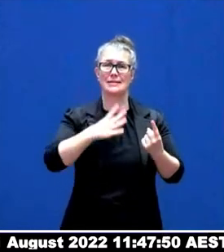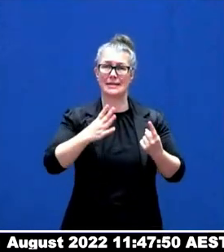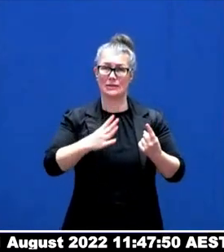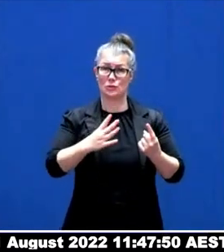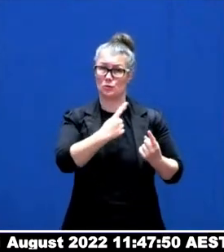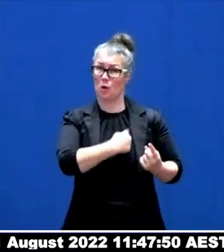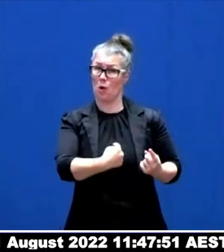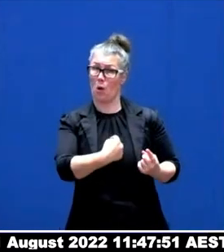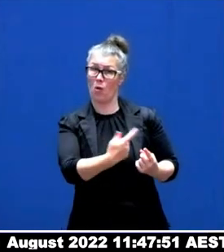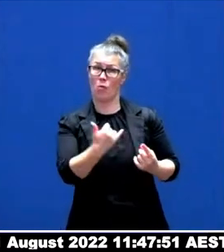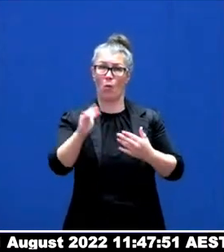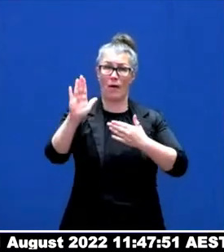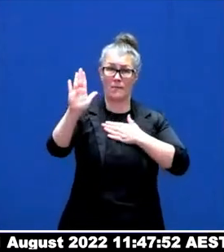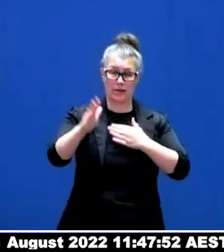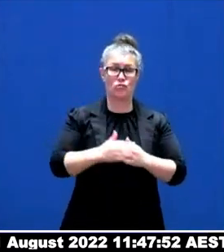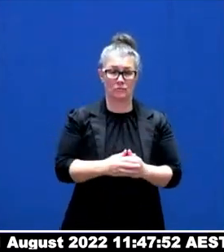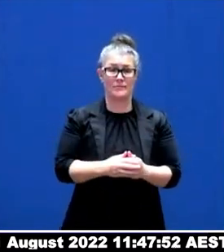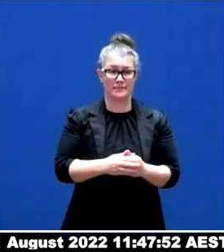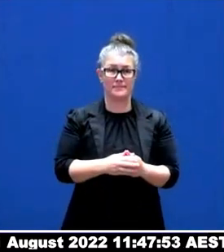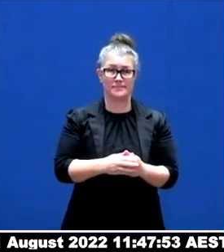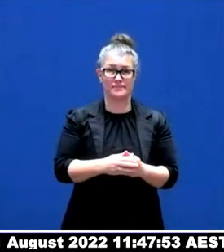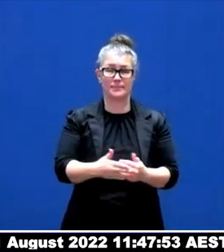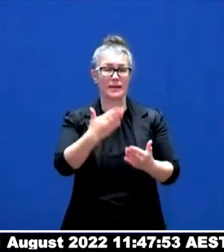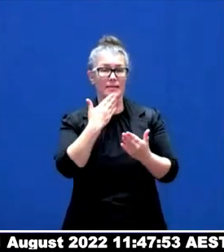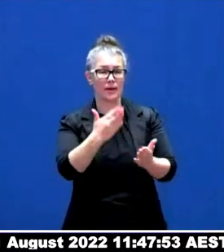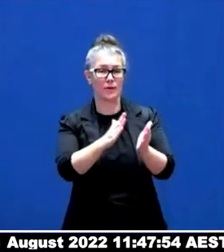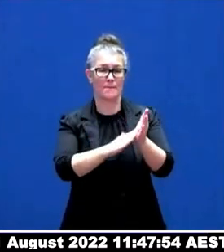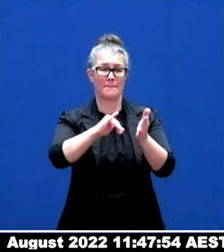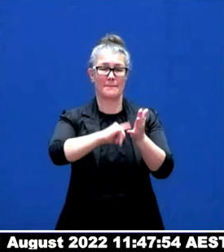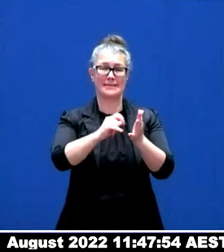Yes, thank you very much, Ms Dendle, for coming to the Royal Commission to give